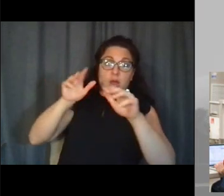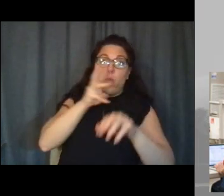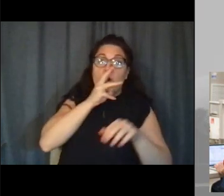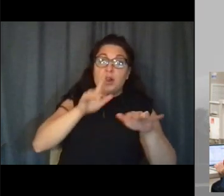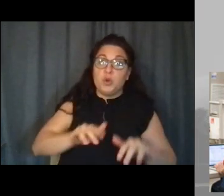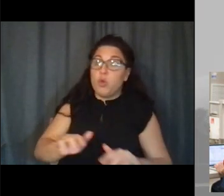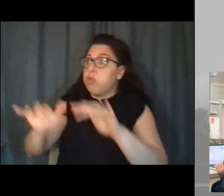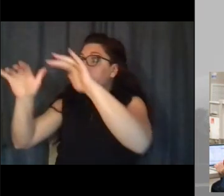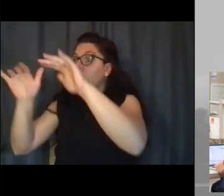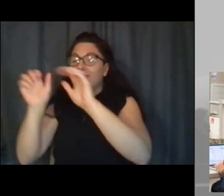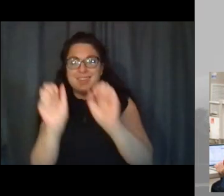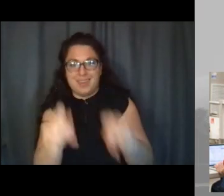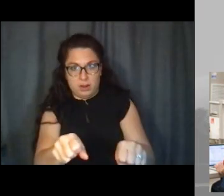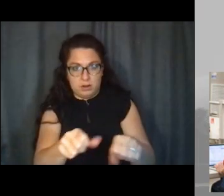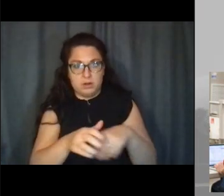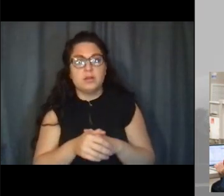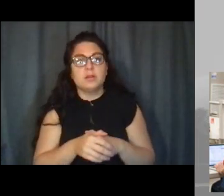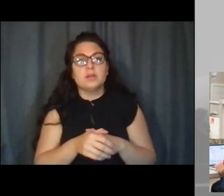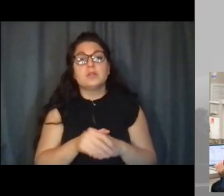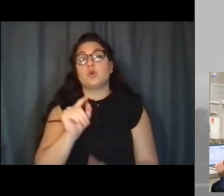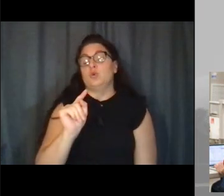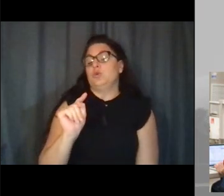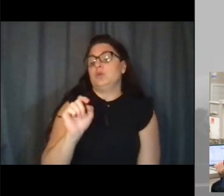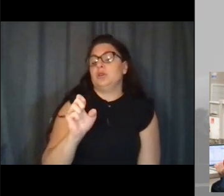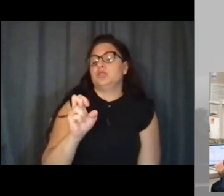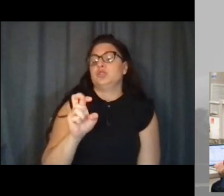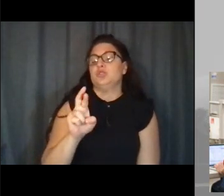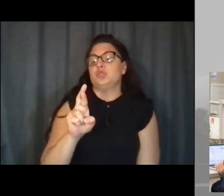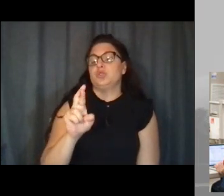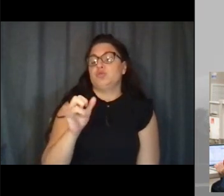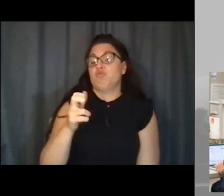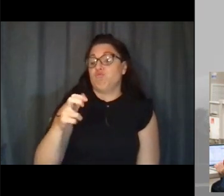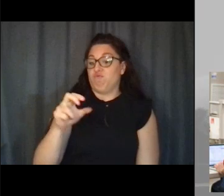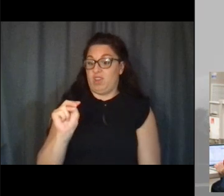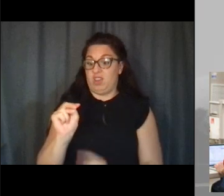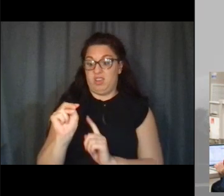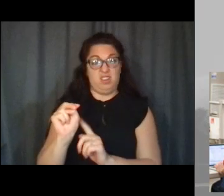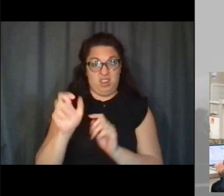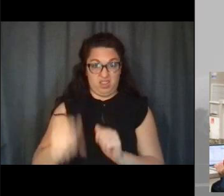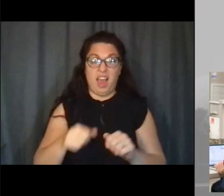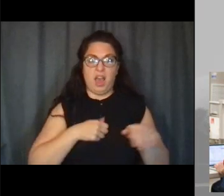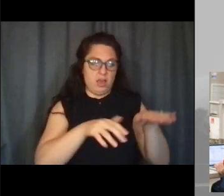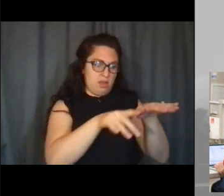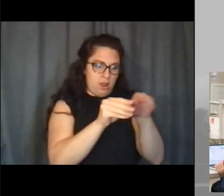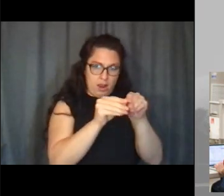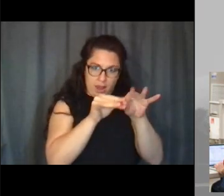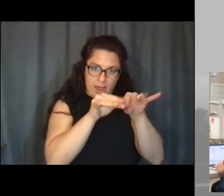Terrain, which is what you're talking about has a very big impact on where that water sits. And a lot of people think